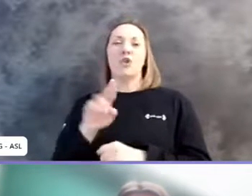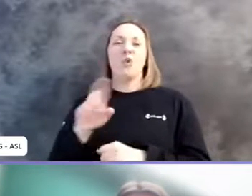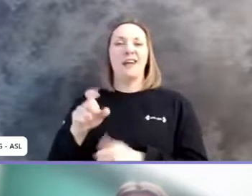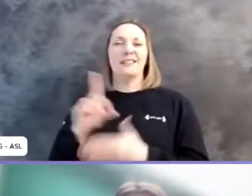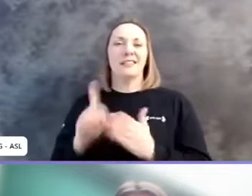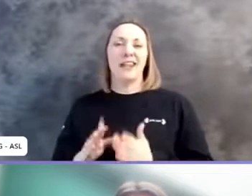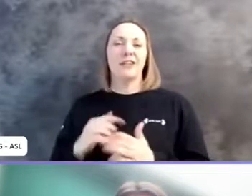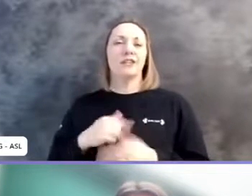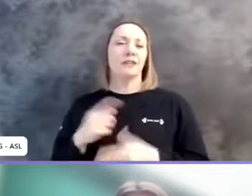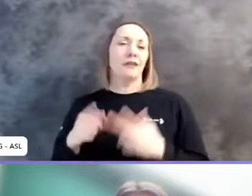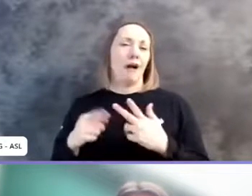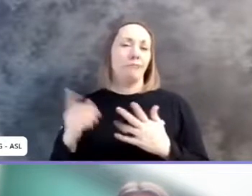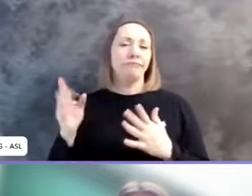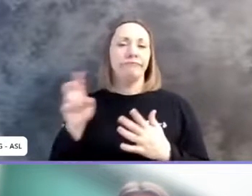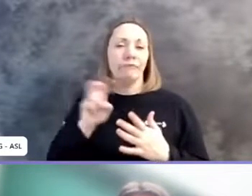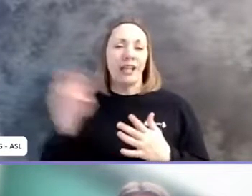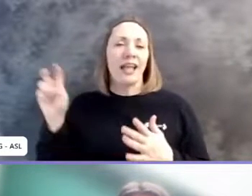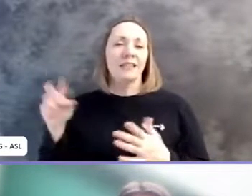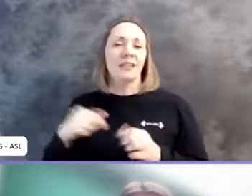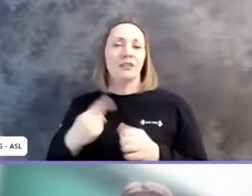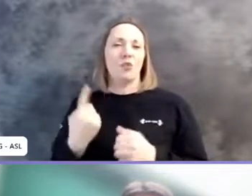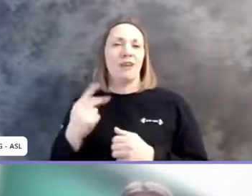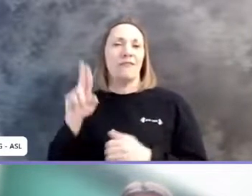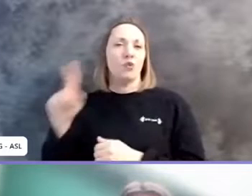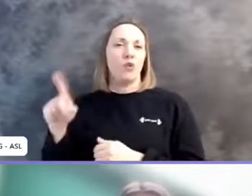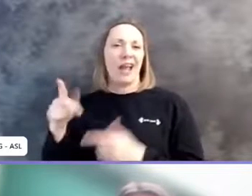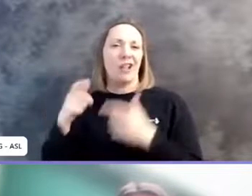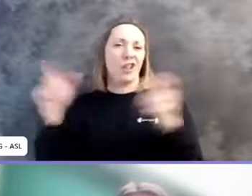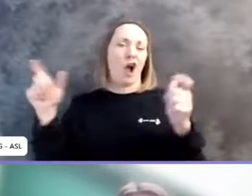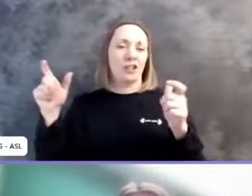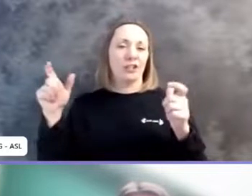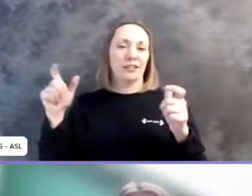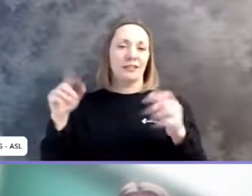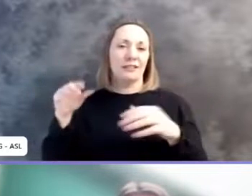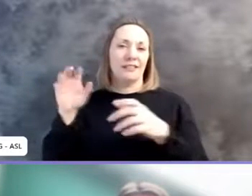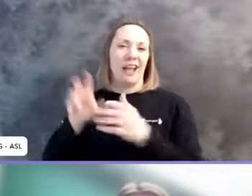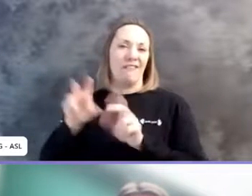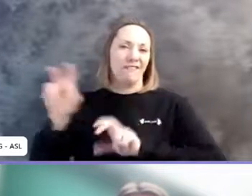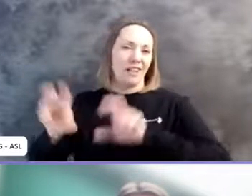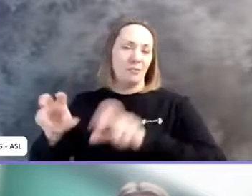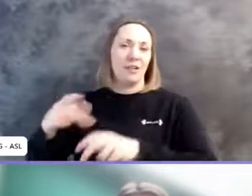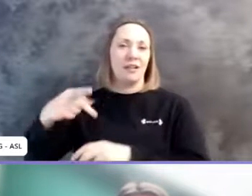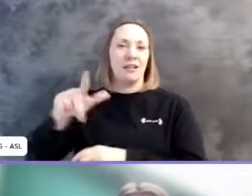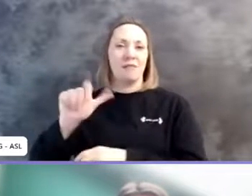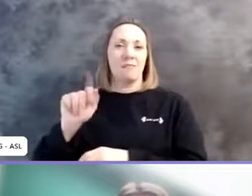I use she and her pronouns. I am an accessibility lead and